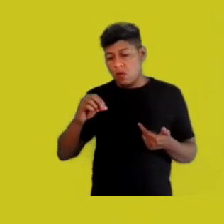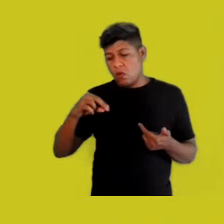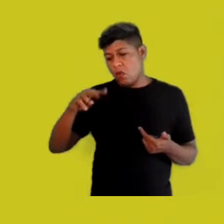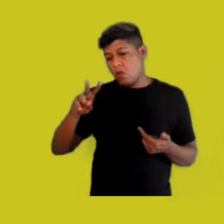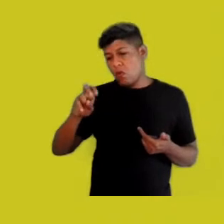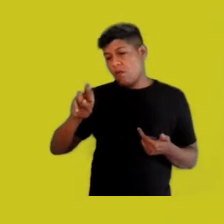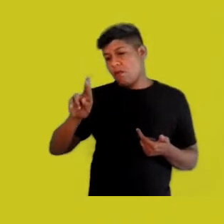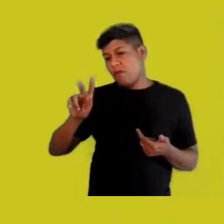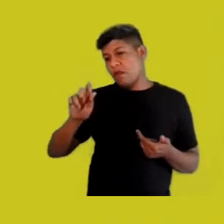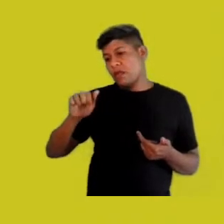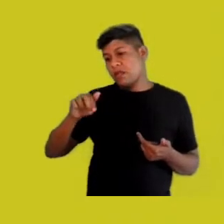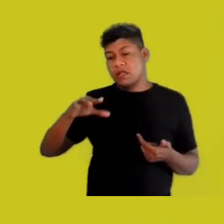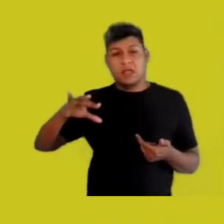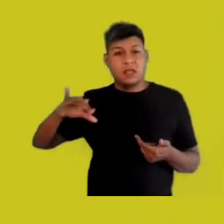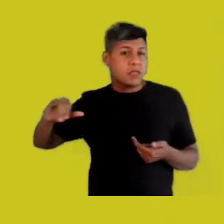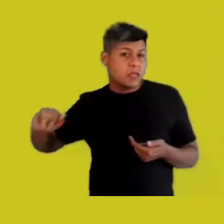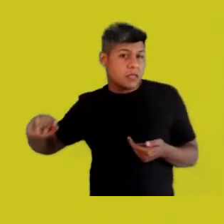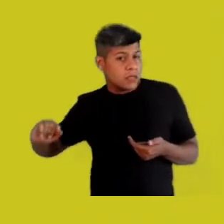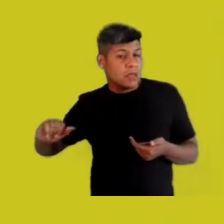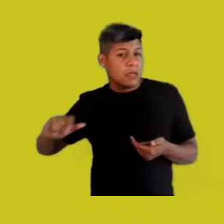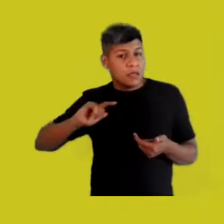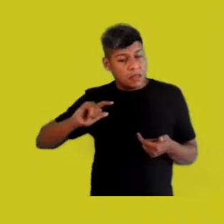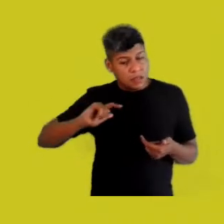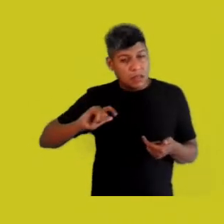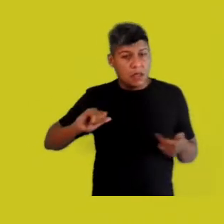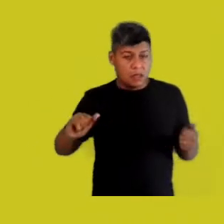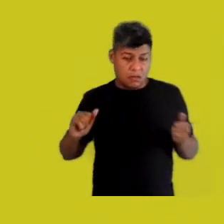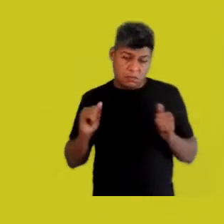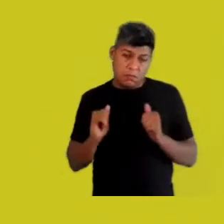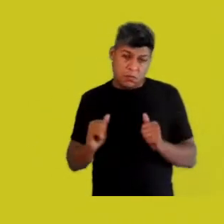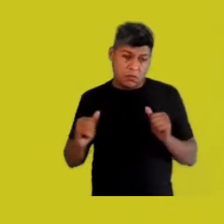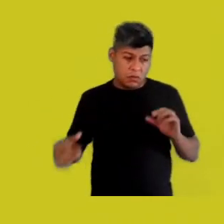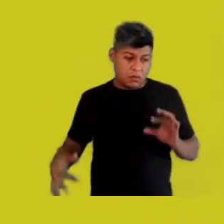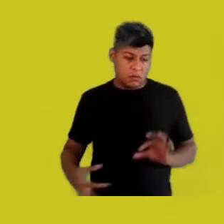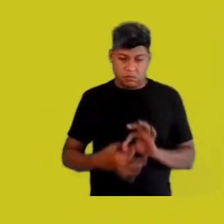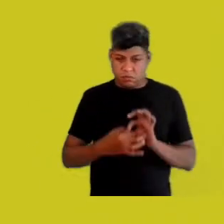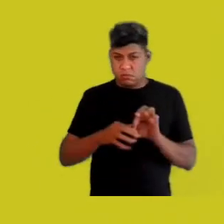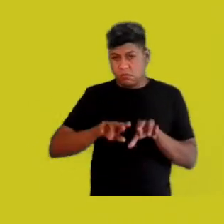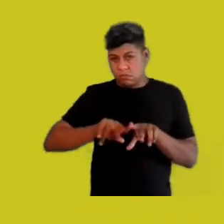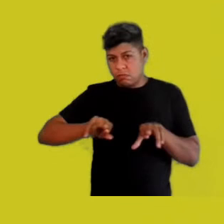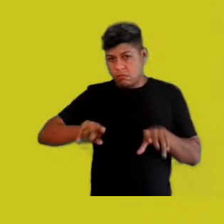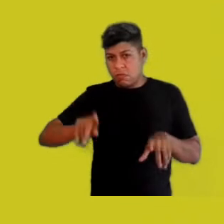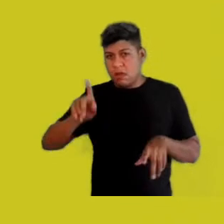an attempt to produce ties, alliances, etc.; another thing is juxtaposition.